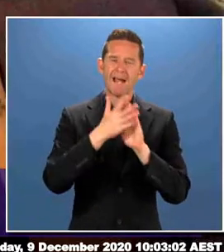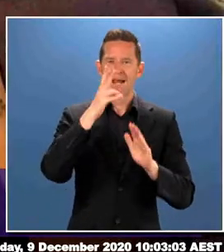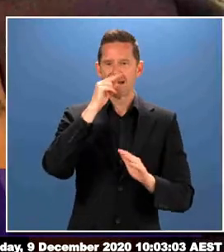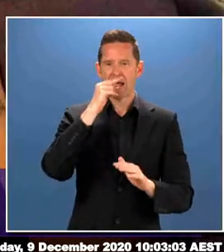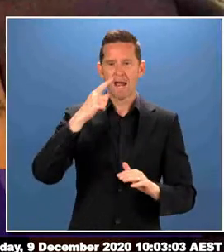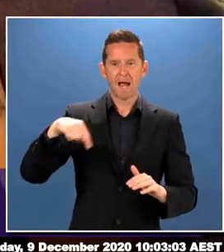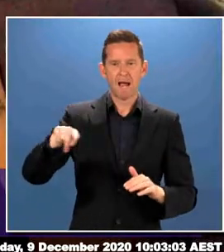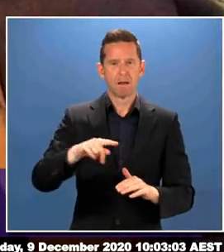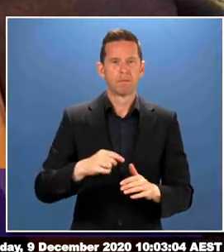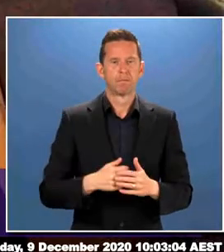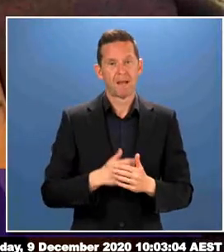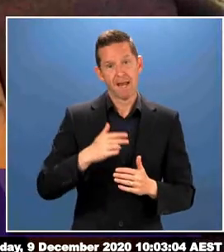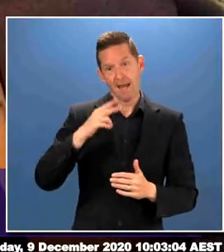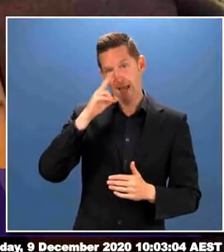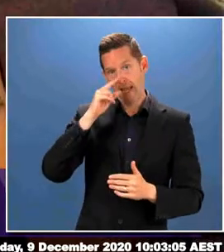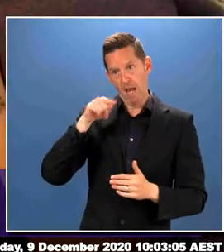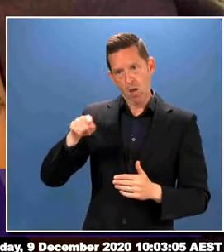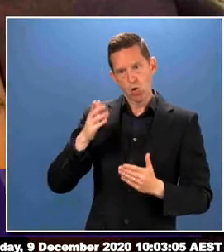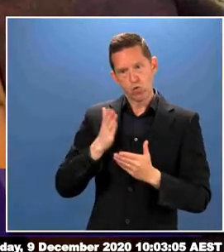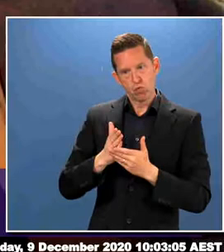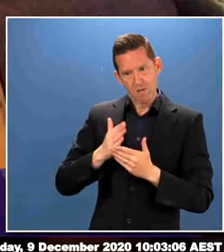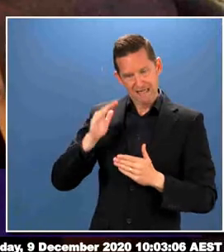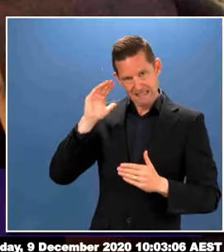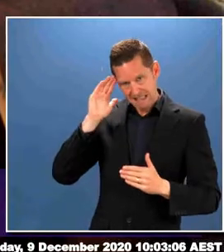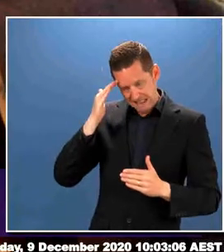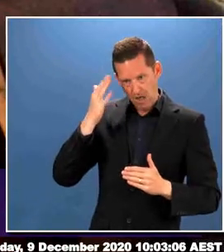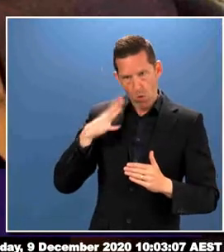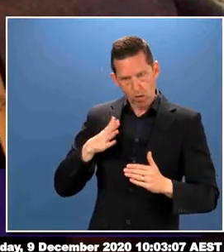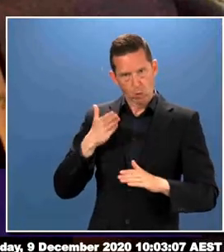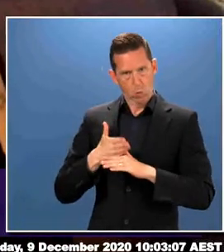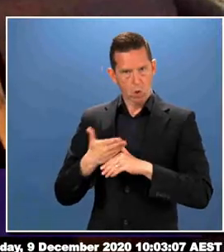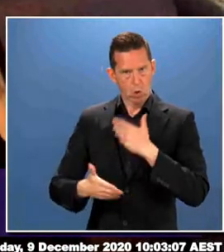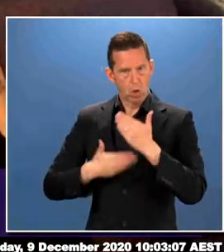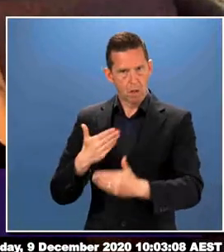had an eagerness to work but negative experiences can really deter them.